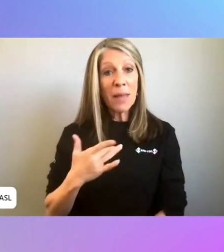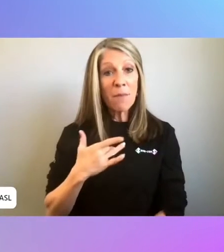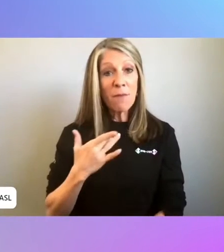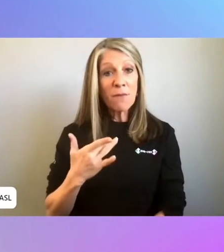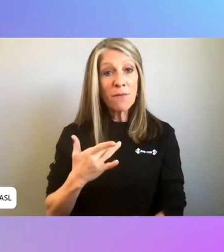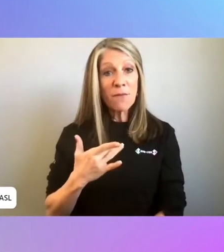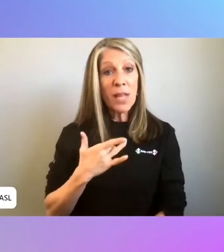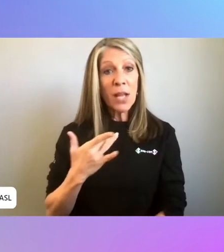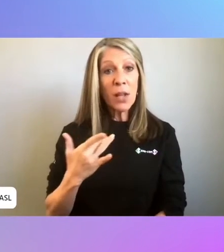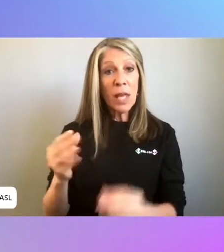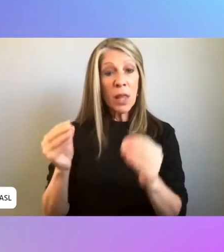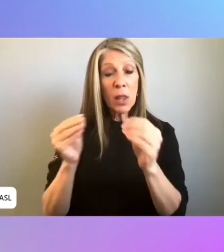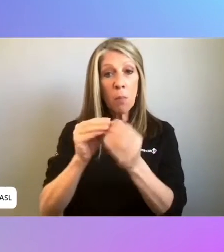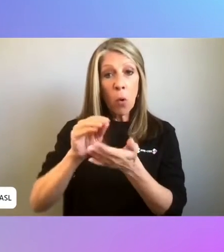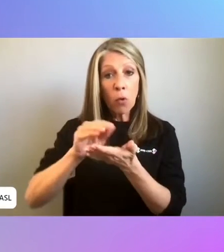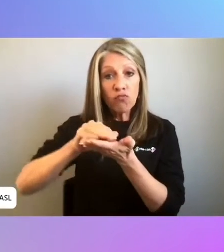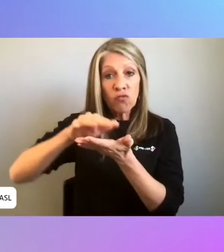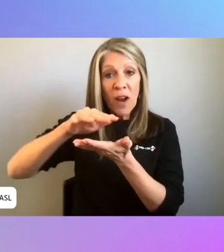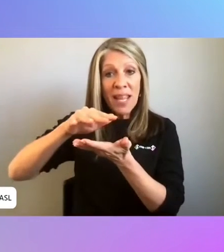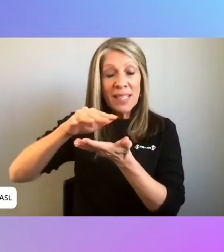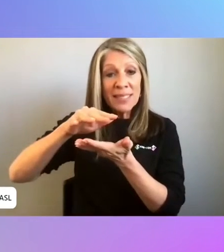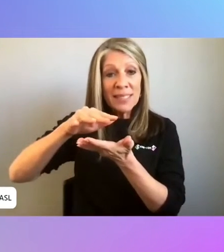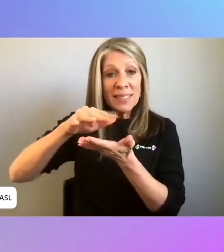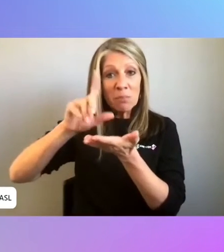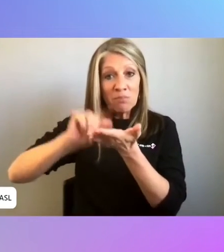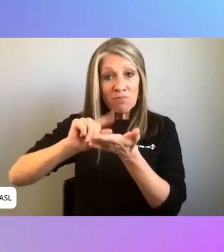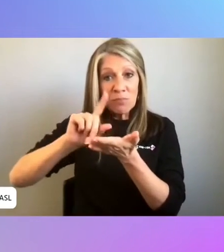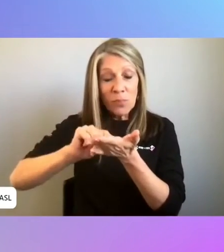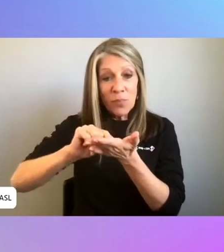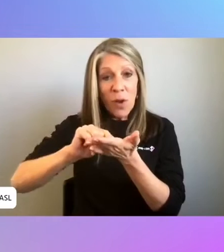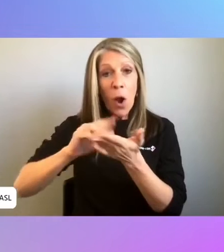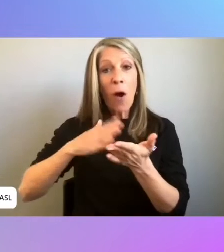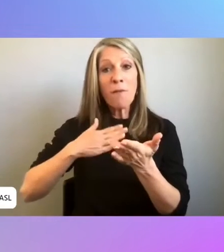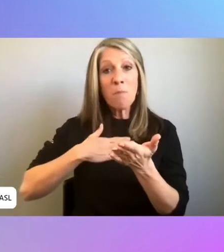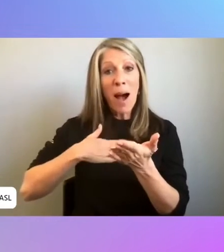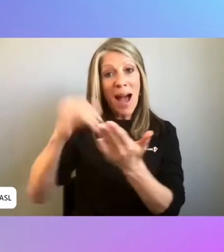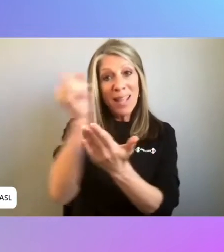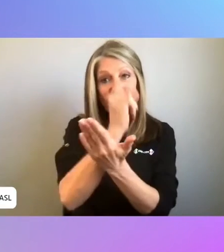on the backside of the paper. So I have just turned the paper around and put it back on my blackboard, and I am